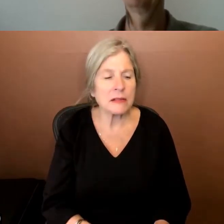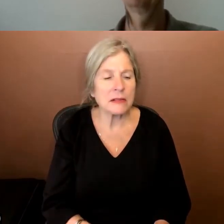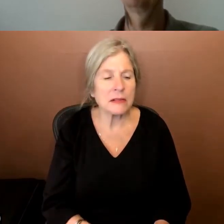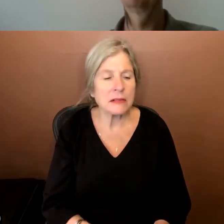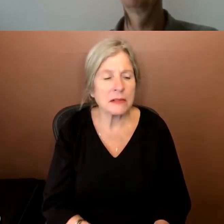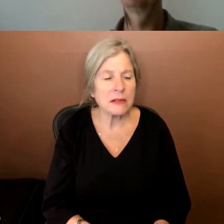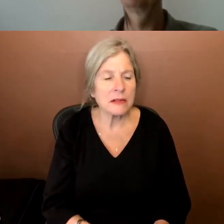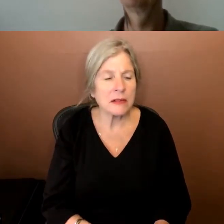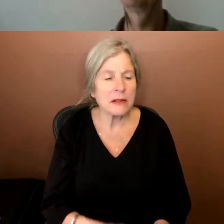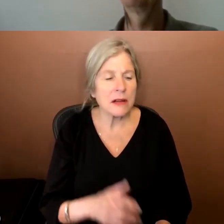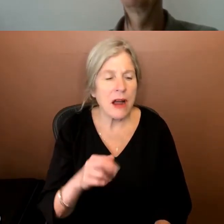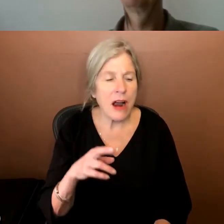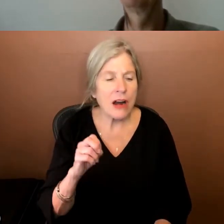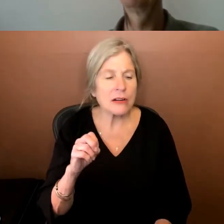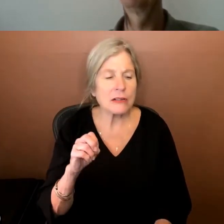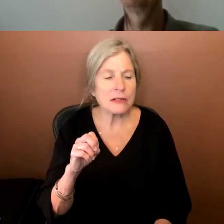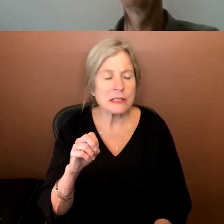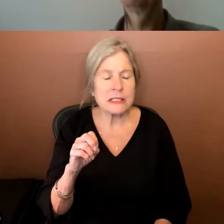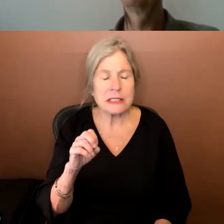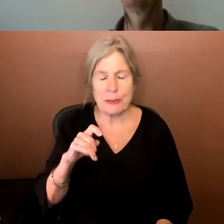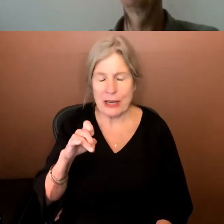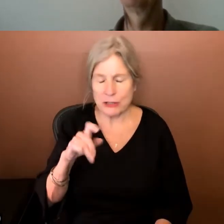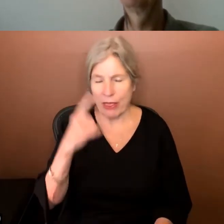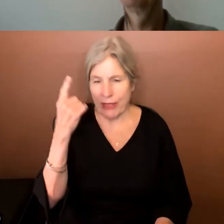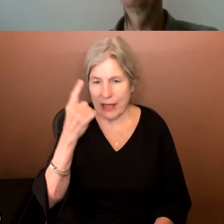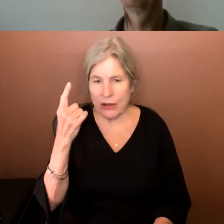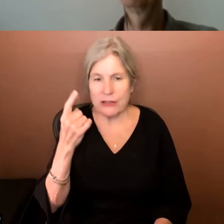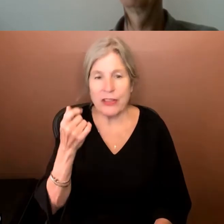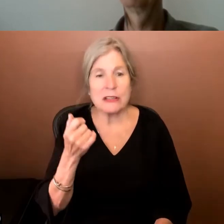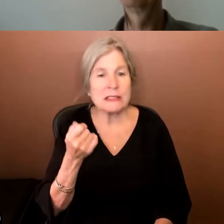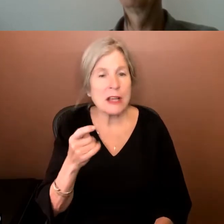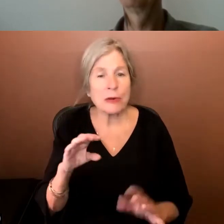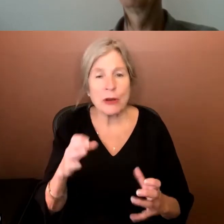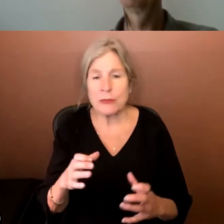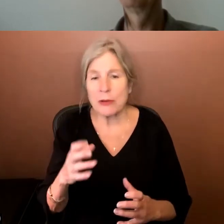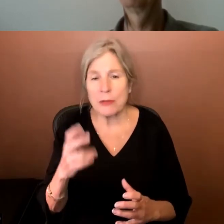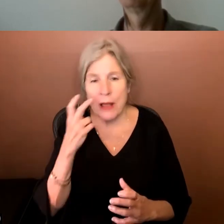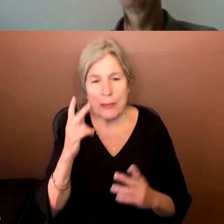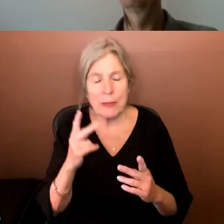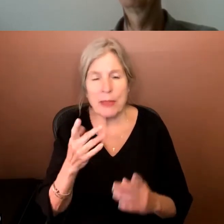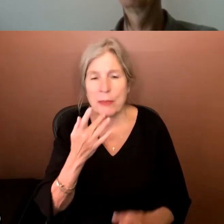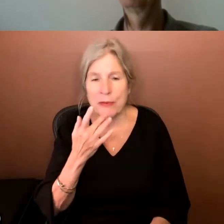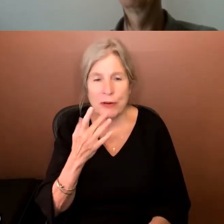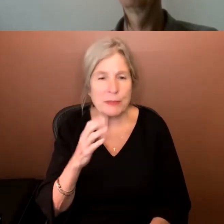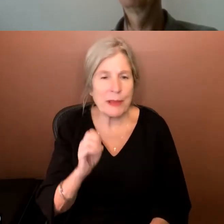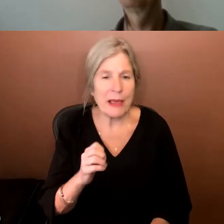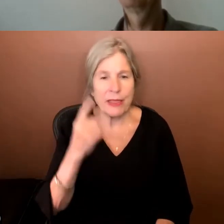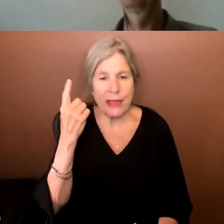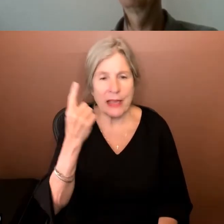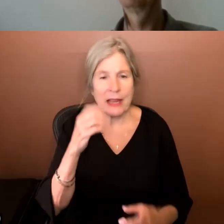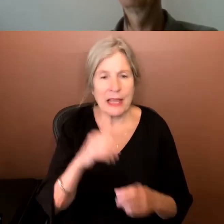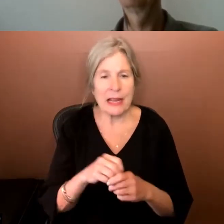population. There's a subgroup of blind people who prefer to be thinking in a spatial modality and